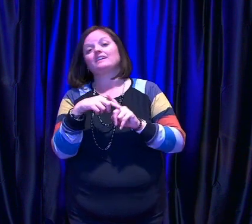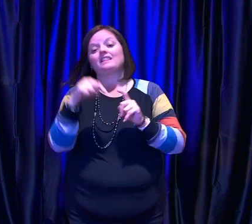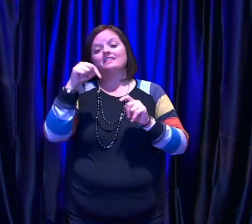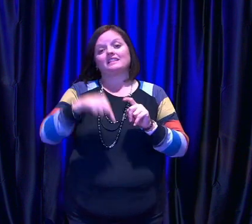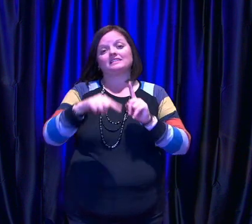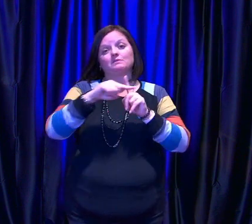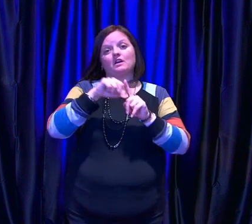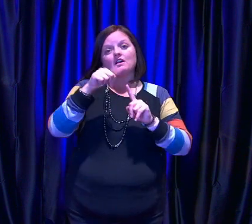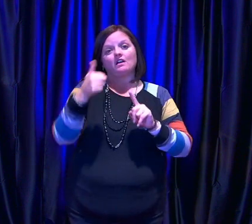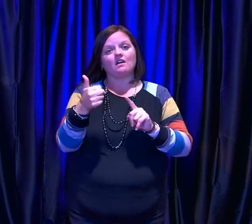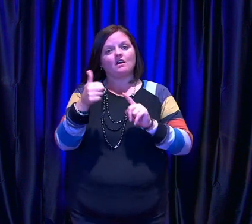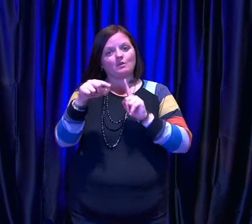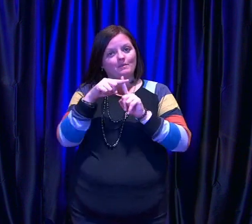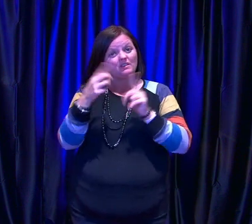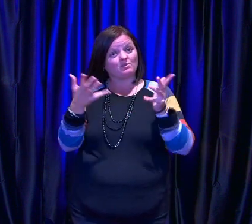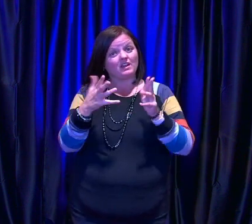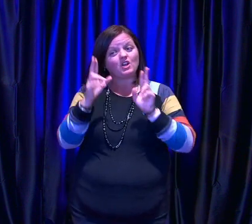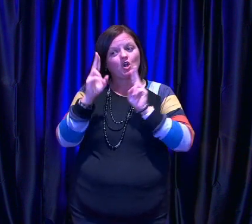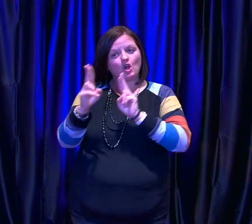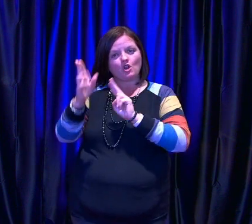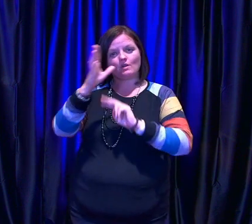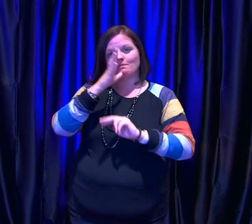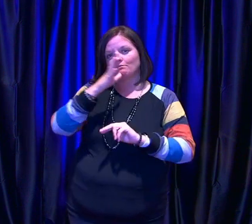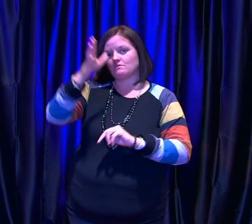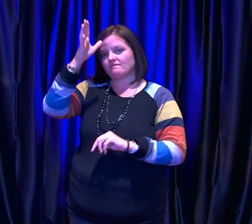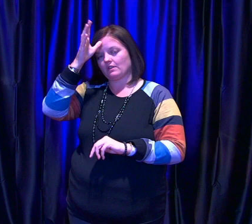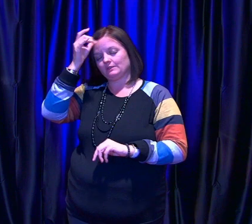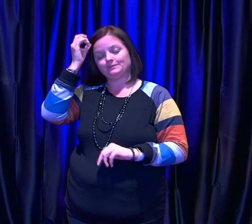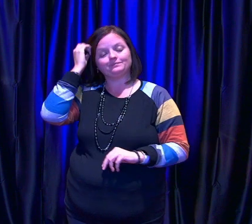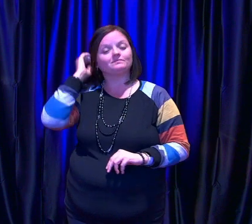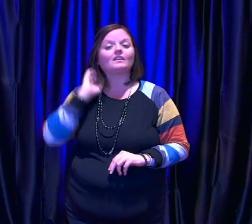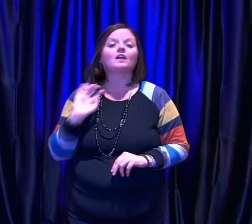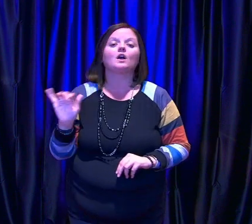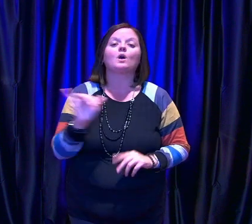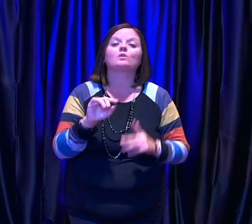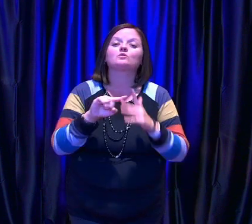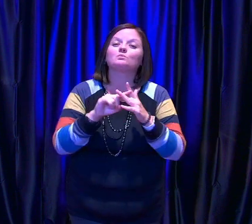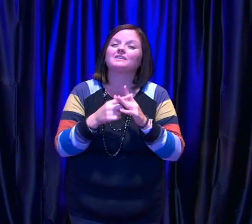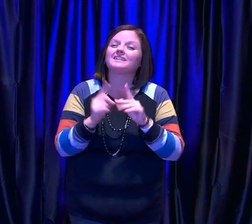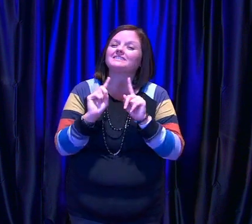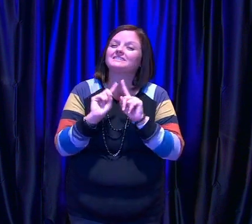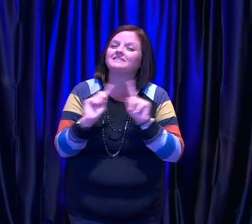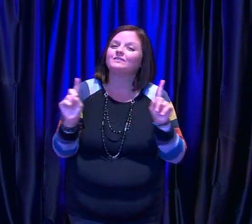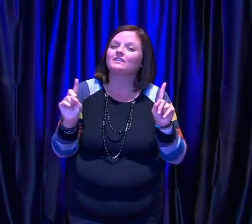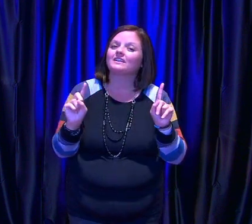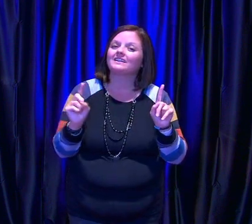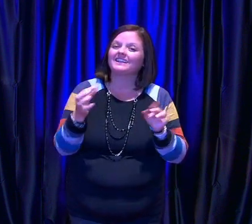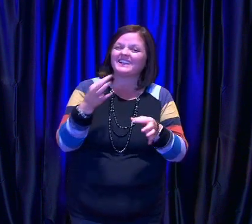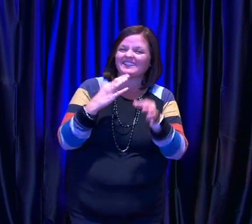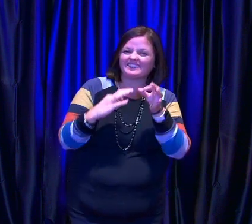and your mom your mother it also begins very differently instead of thou